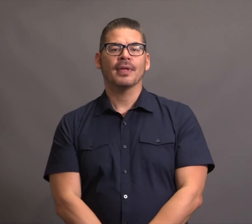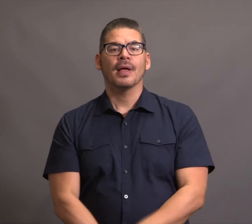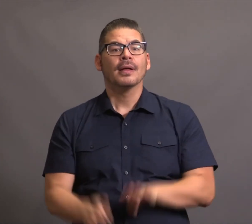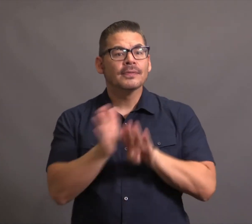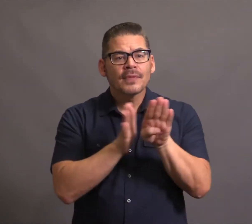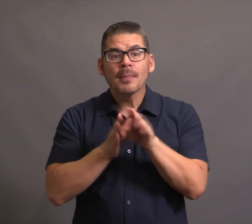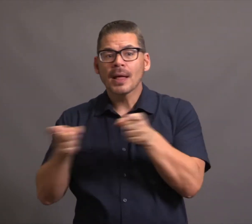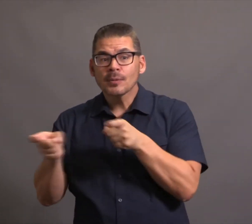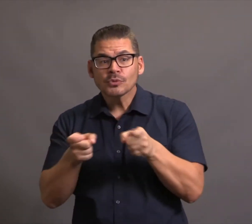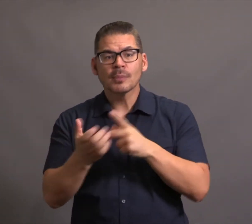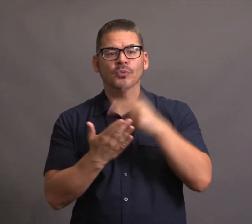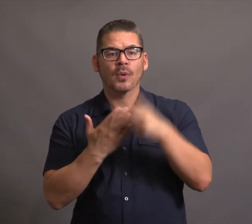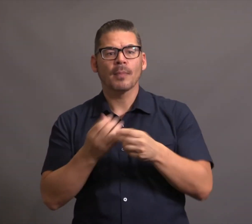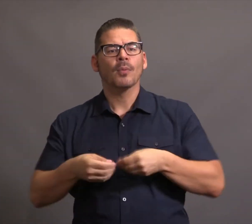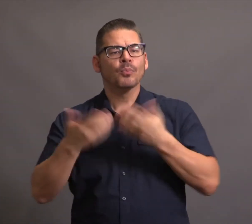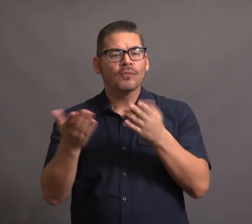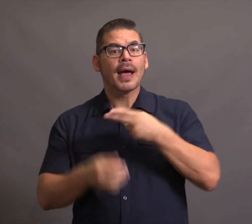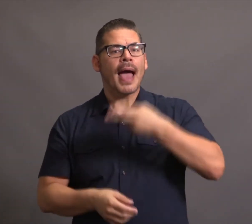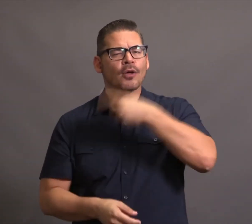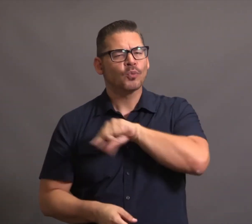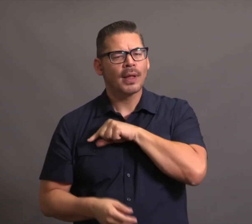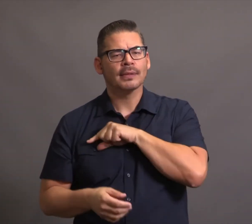Develop and administer programs to provide high quality services.